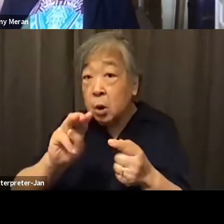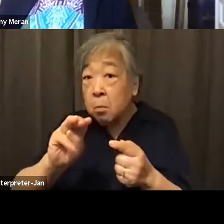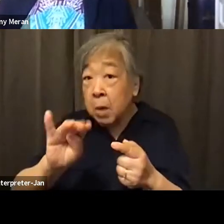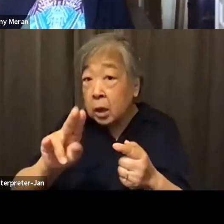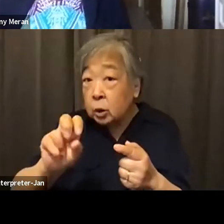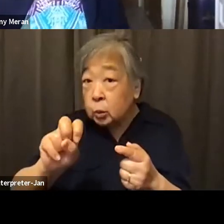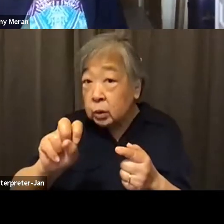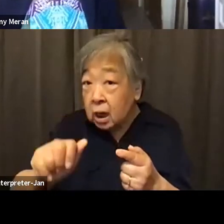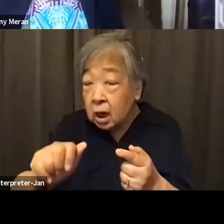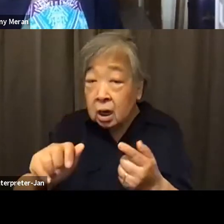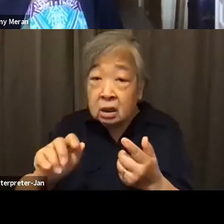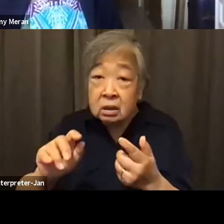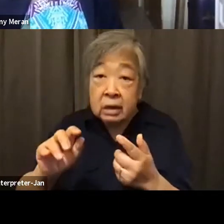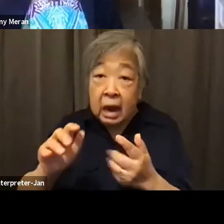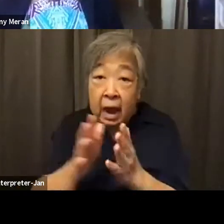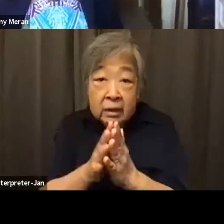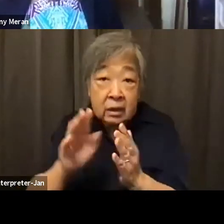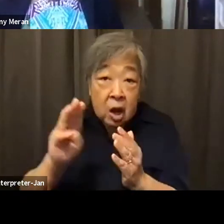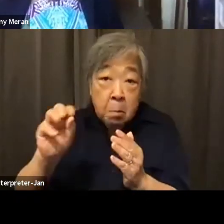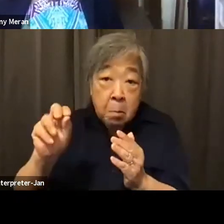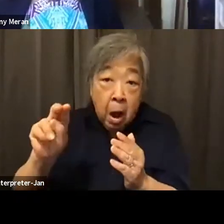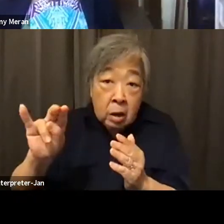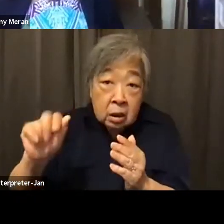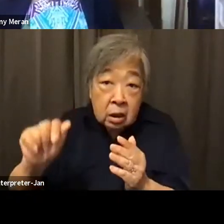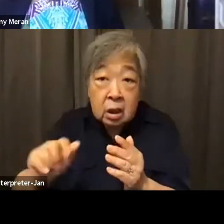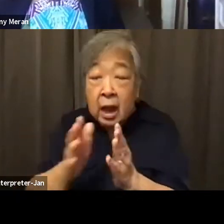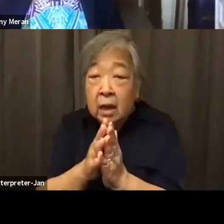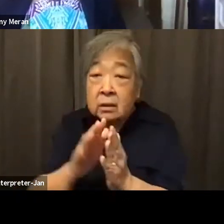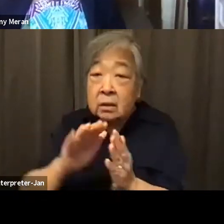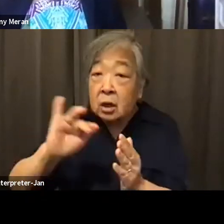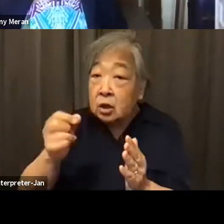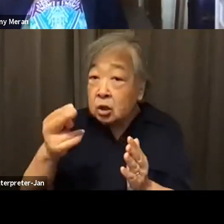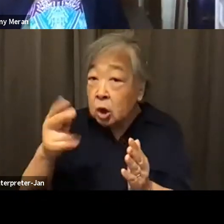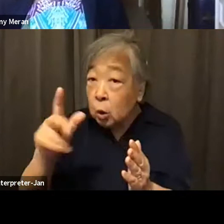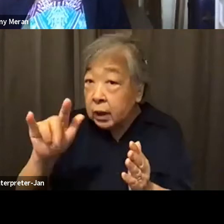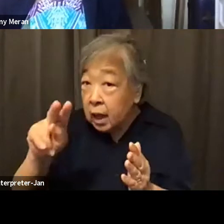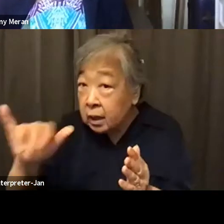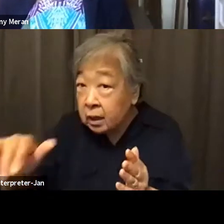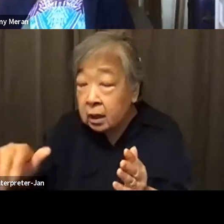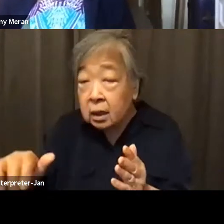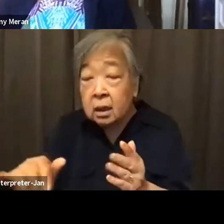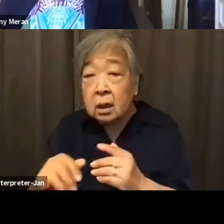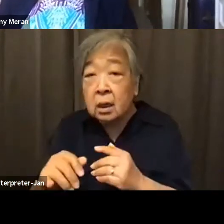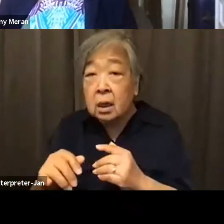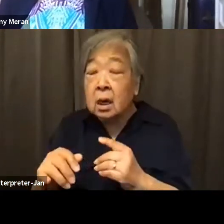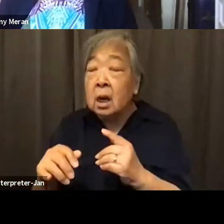Monica, and we'll go through those a little later.